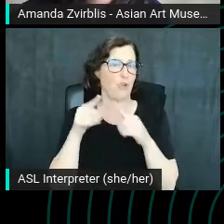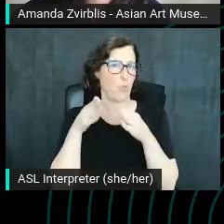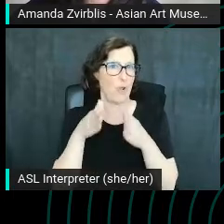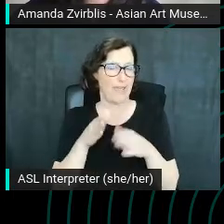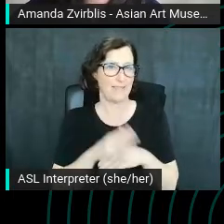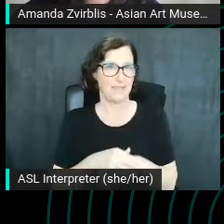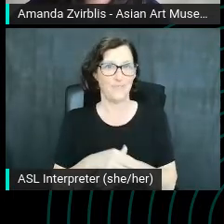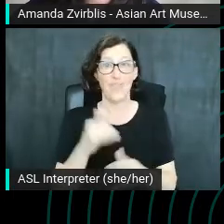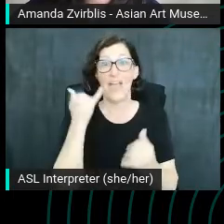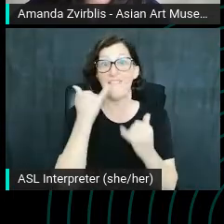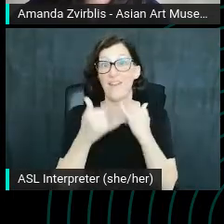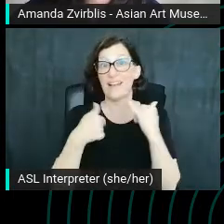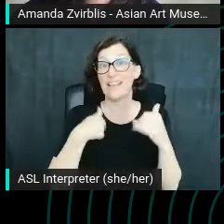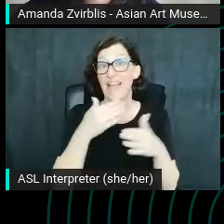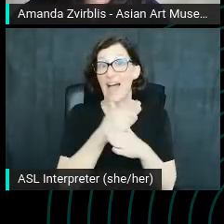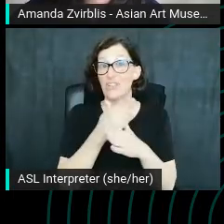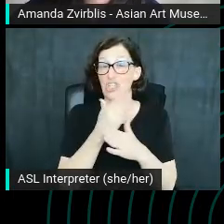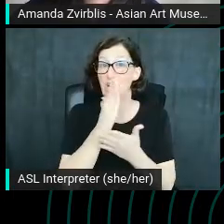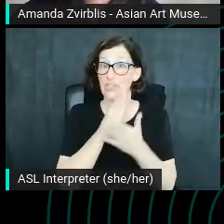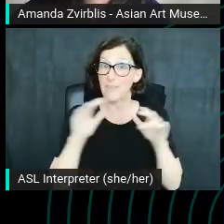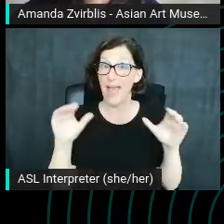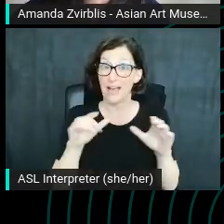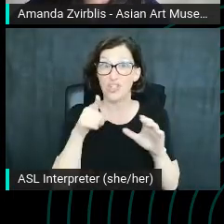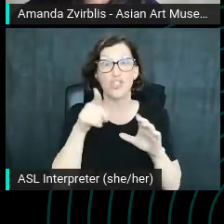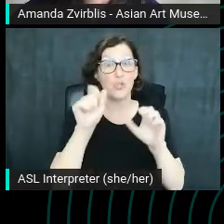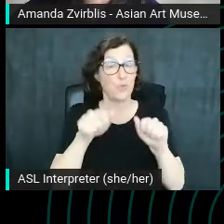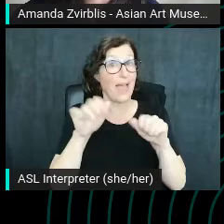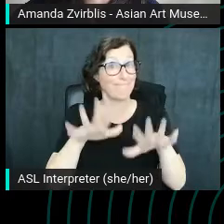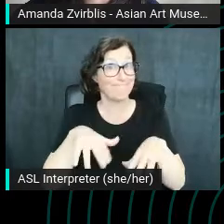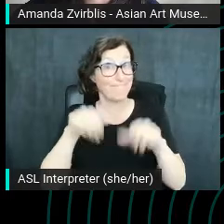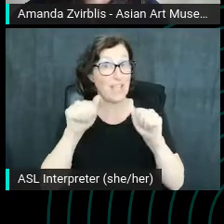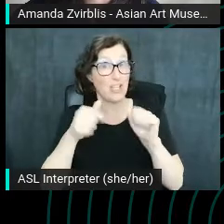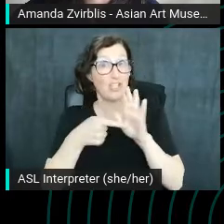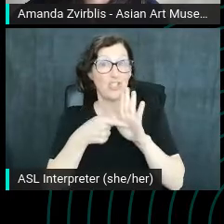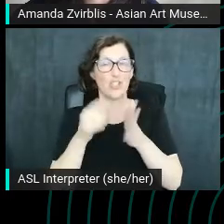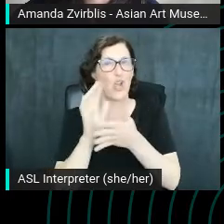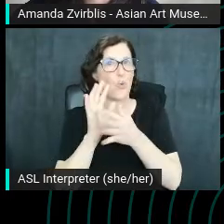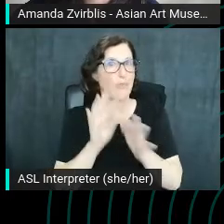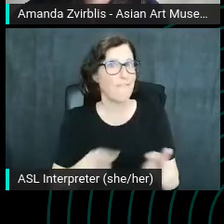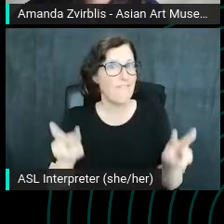I'll share some actions you can take to show the value of video within your organization.